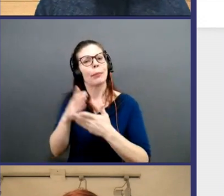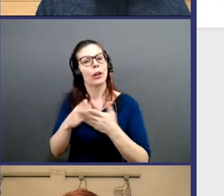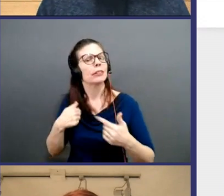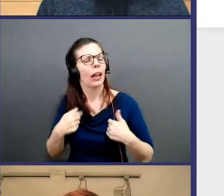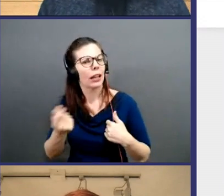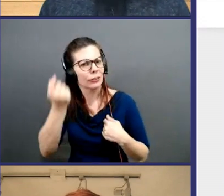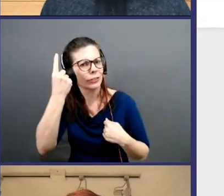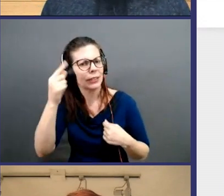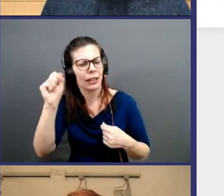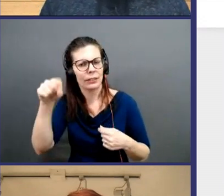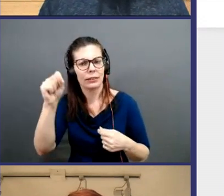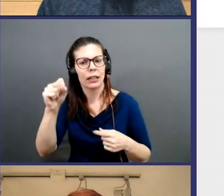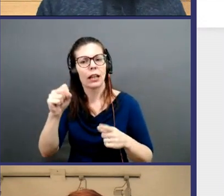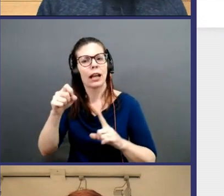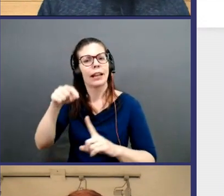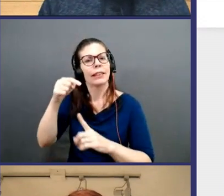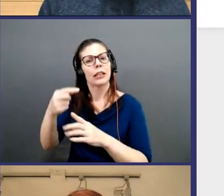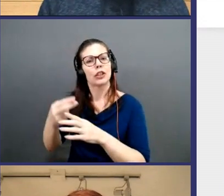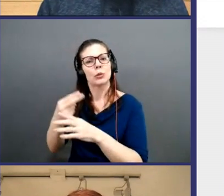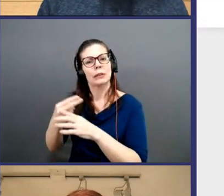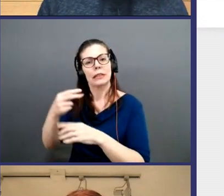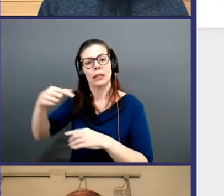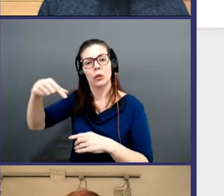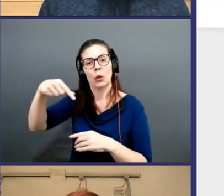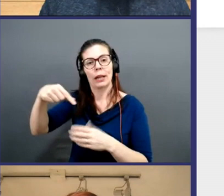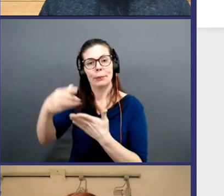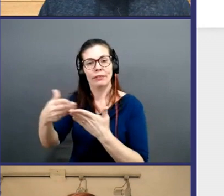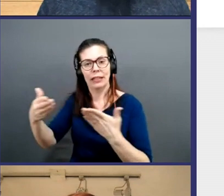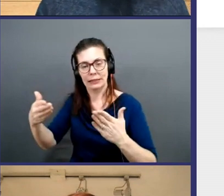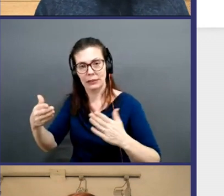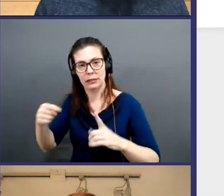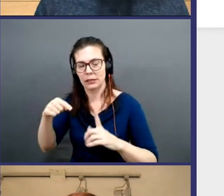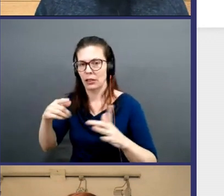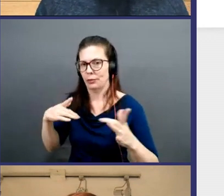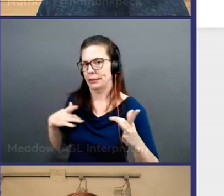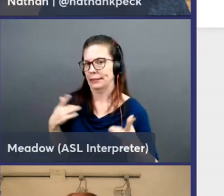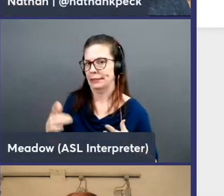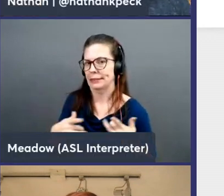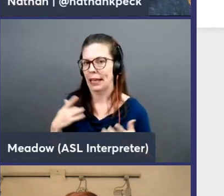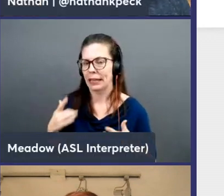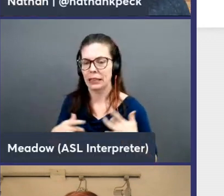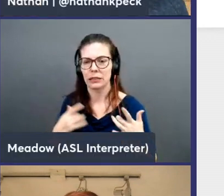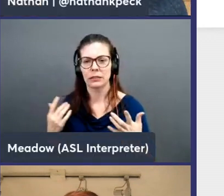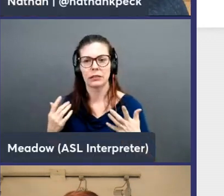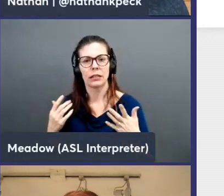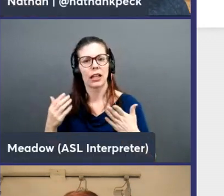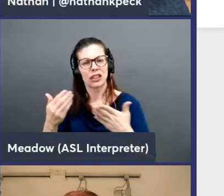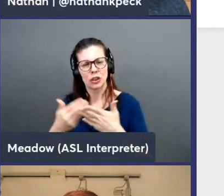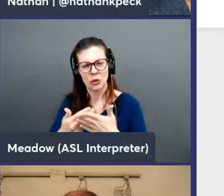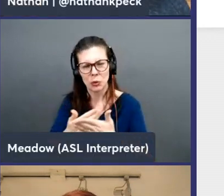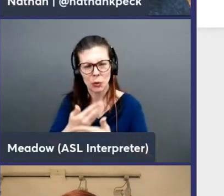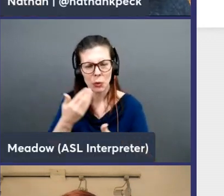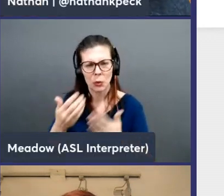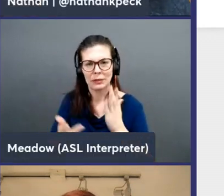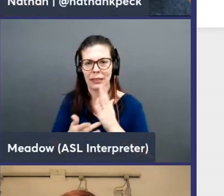is that these quantum devices are exciting. They're brand new tech that has a lot of possibilities,